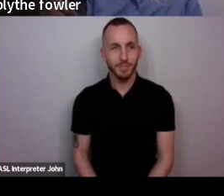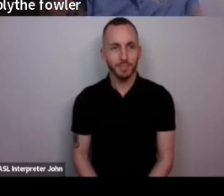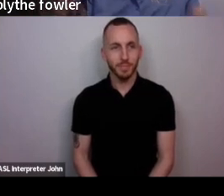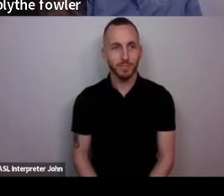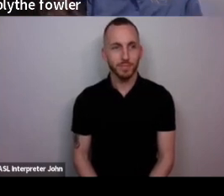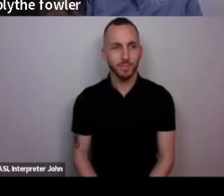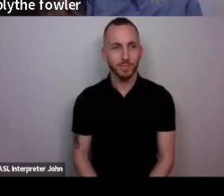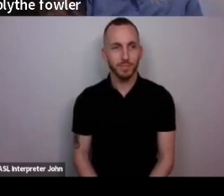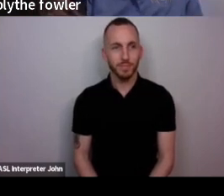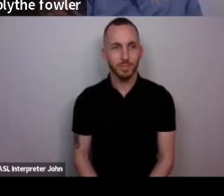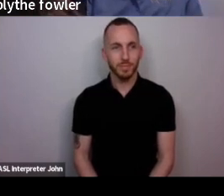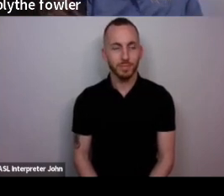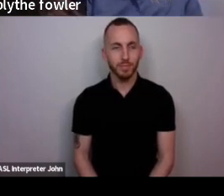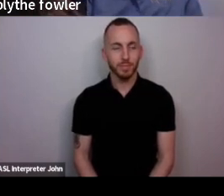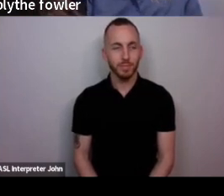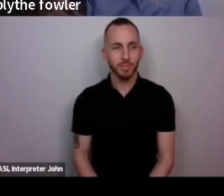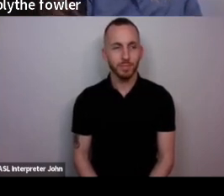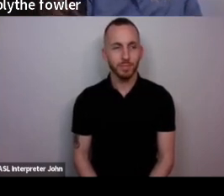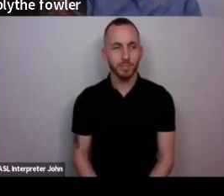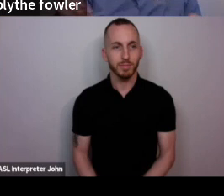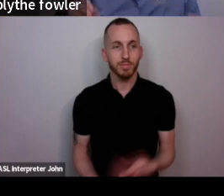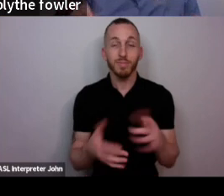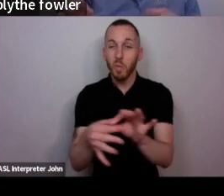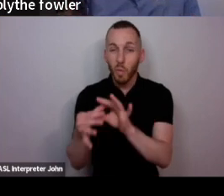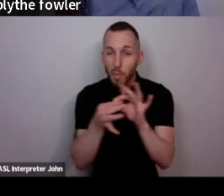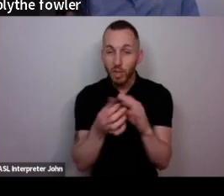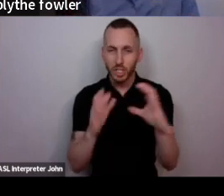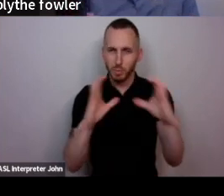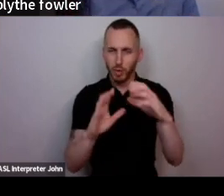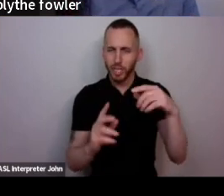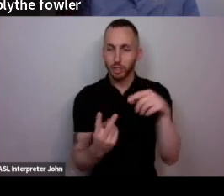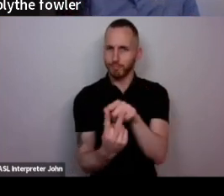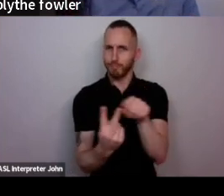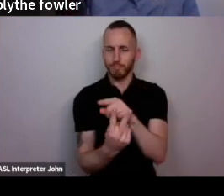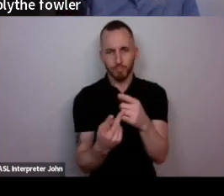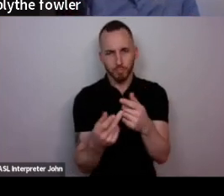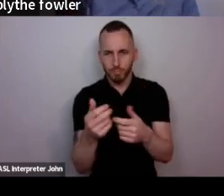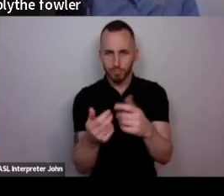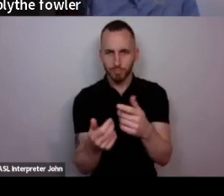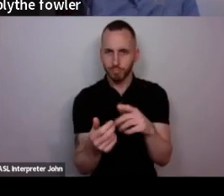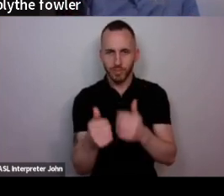are first steps in building relationships to help work among partners become more efficient